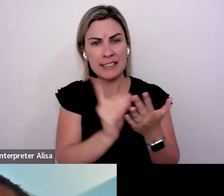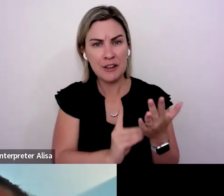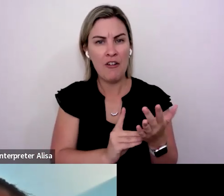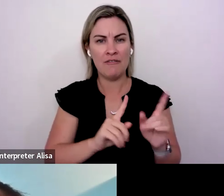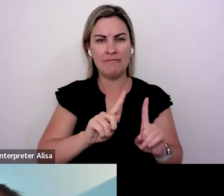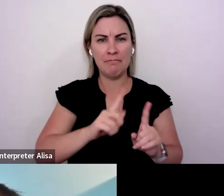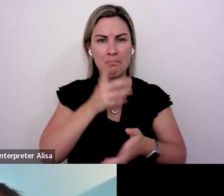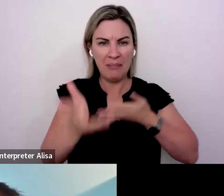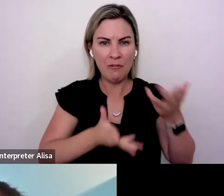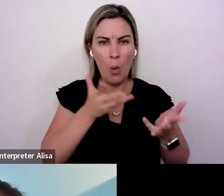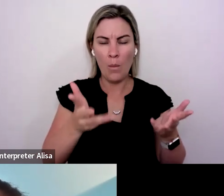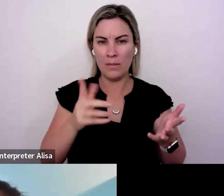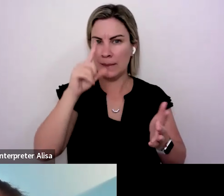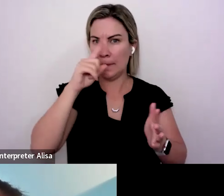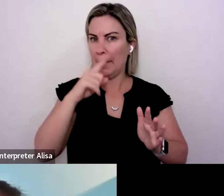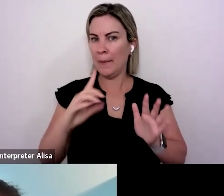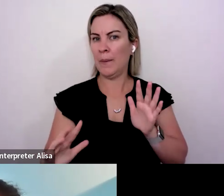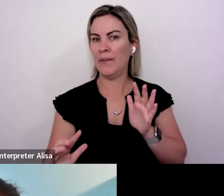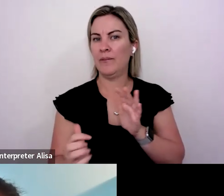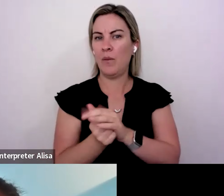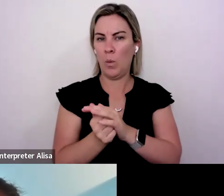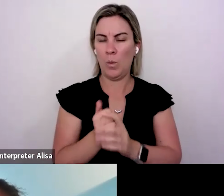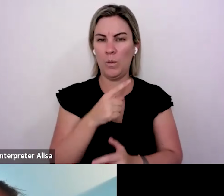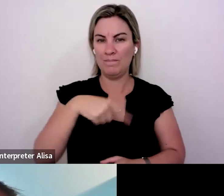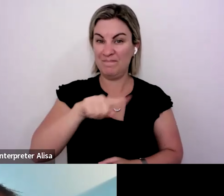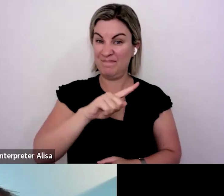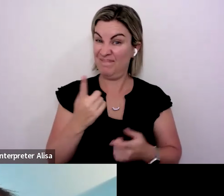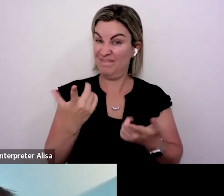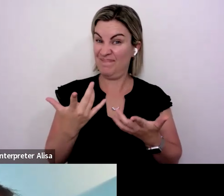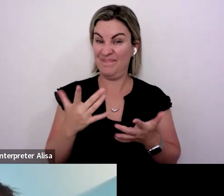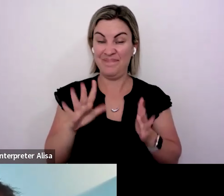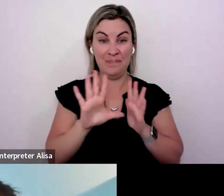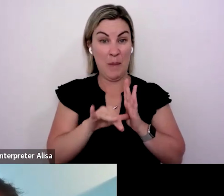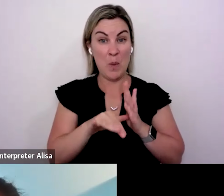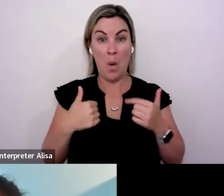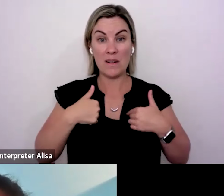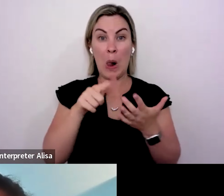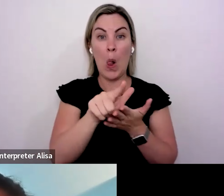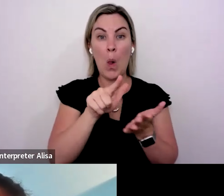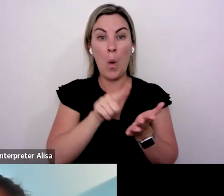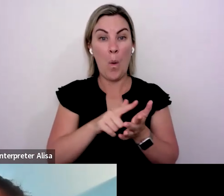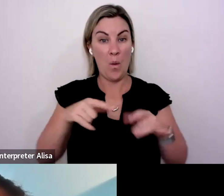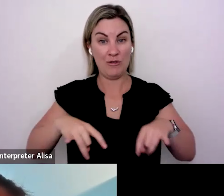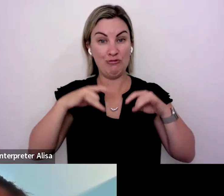And because we don't have any particular laws in Australia that fully protect Indigenous art and cultural knowledge,